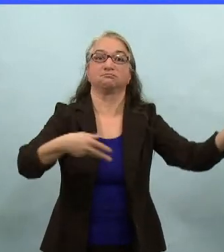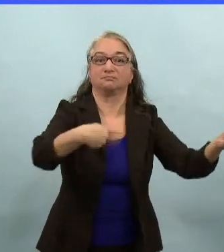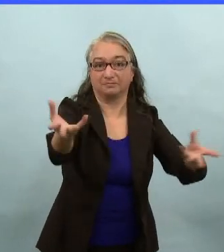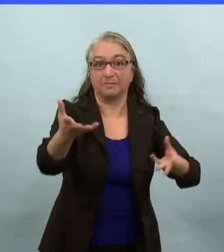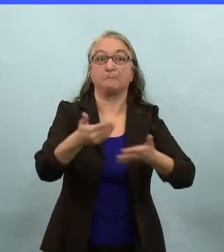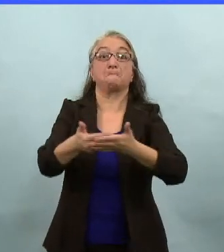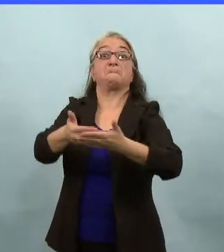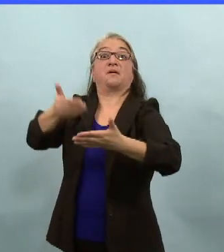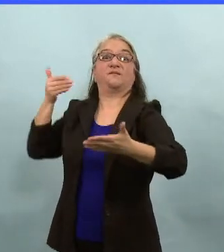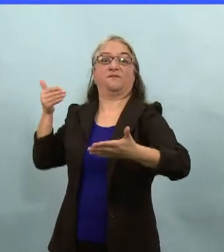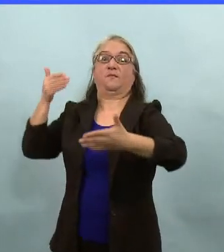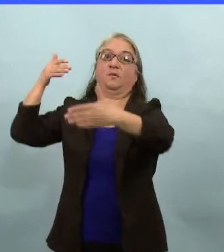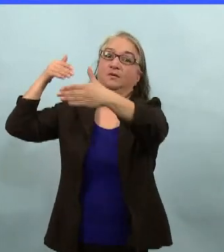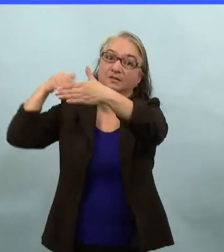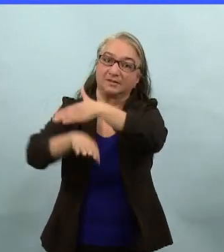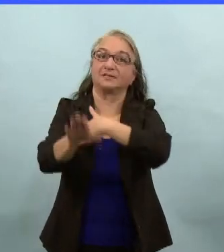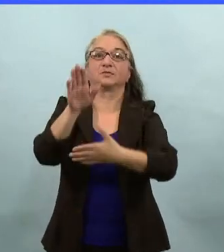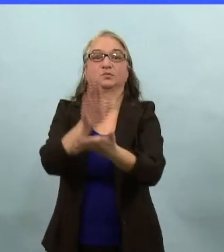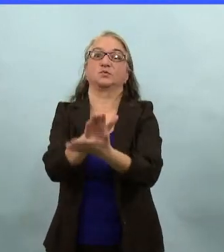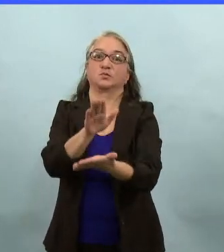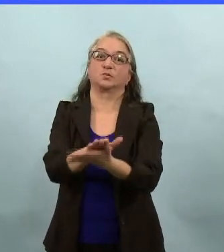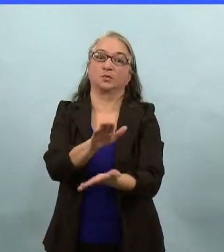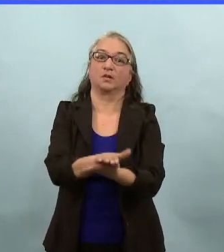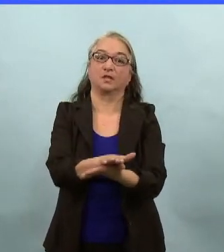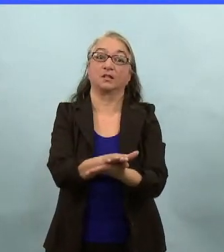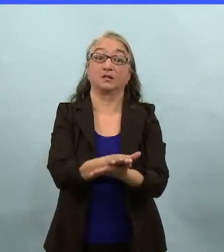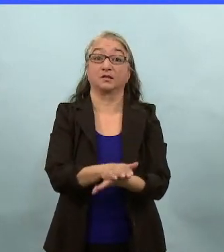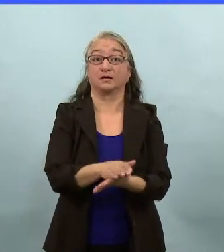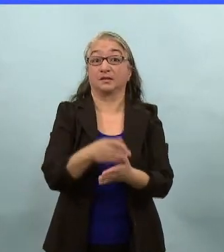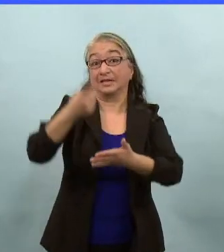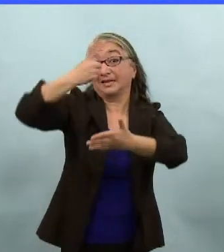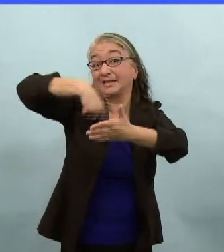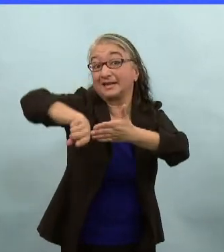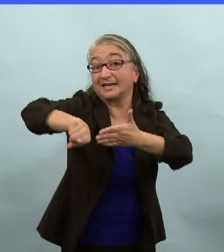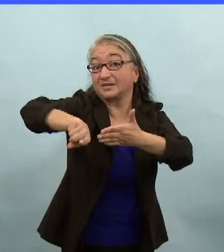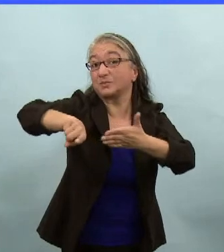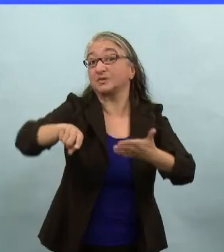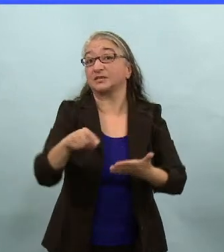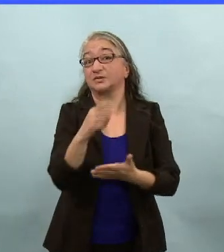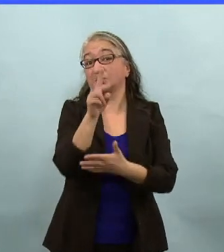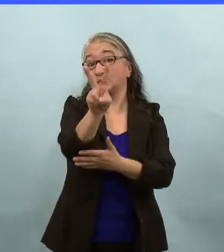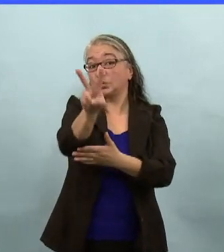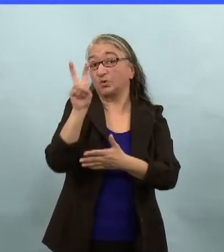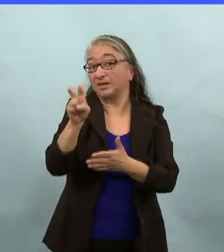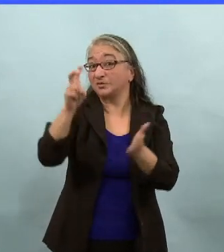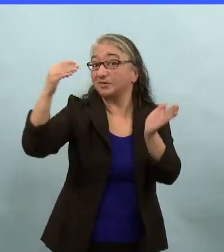another 200 000 will be delivered next week we know that the vaccines will be offered in